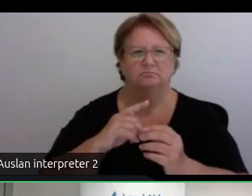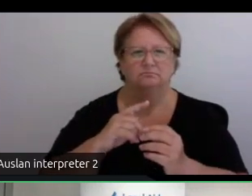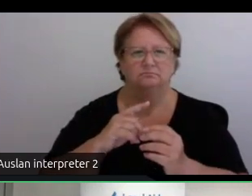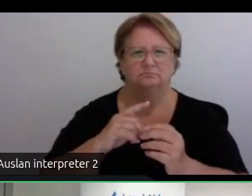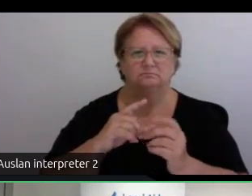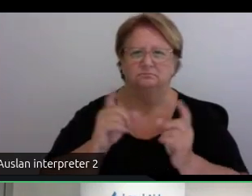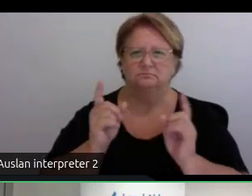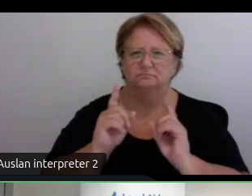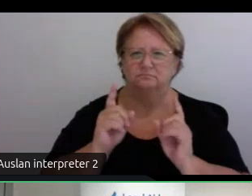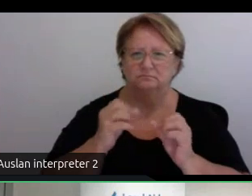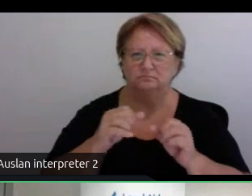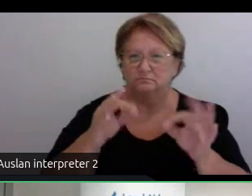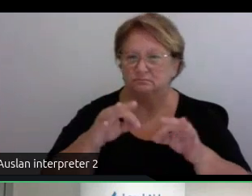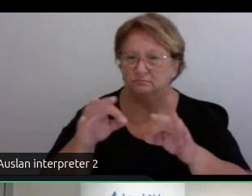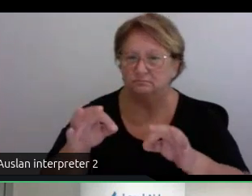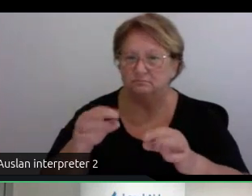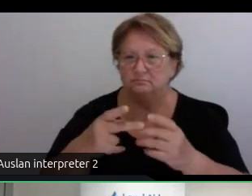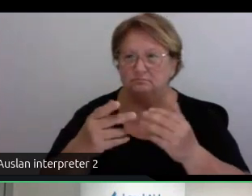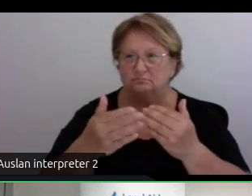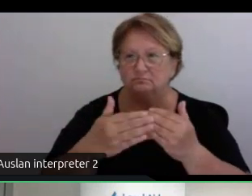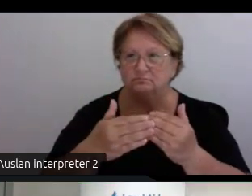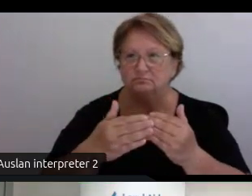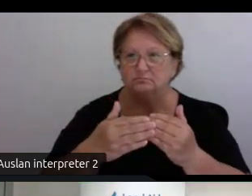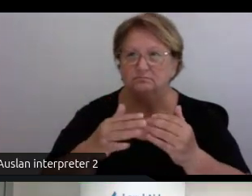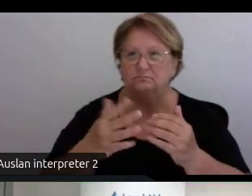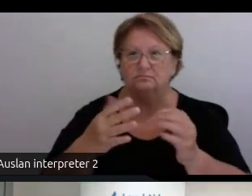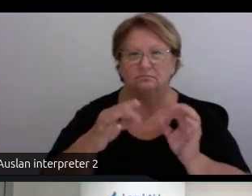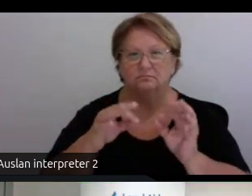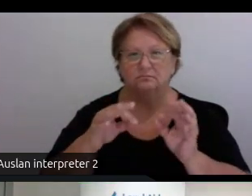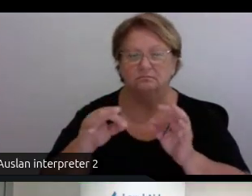Why wasn't it enough? Were there any delays in getting the repairs started? Any delays in getting